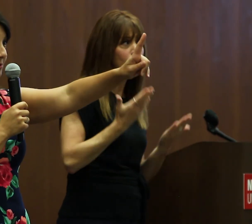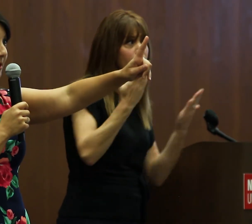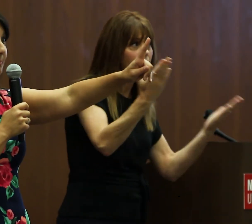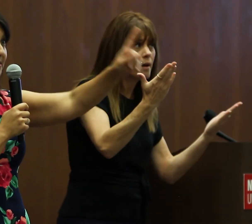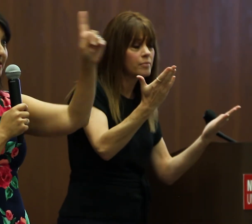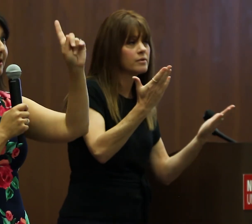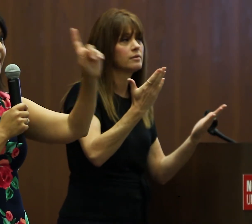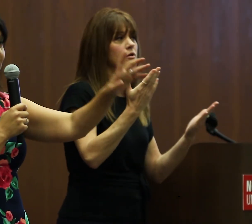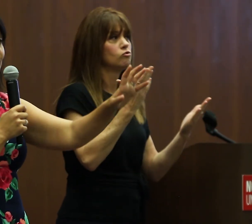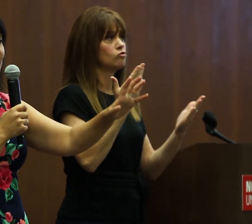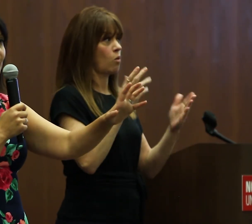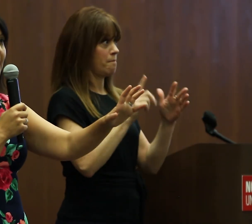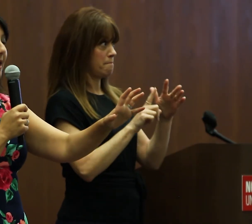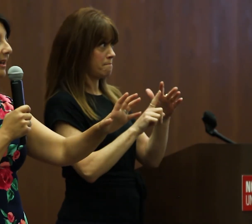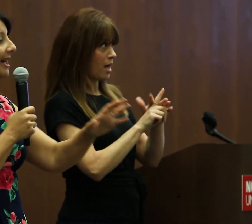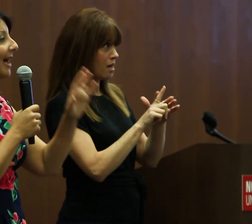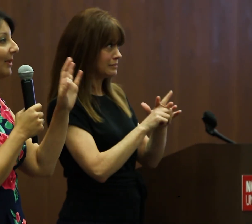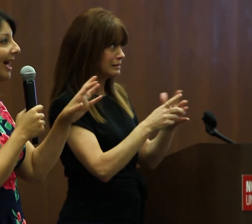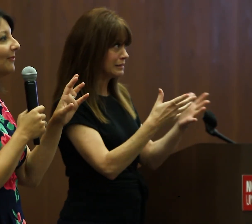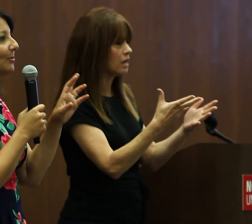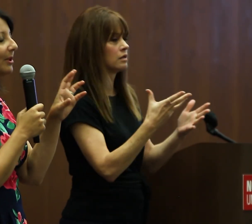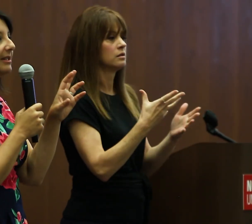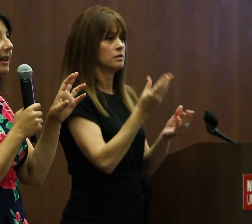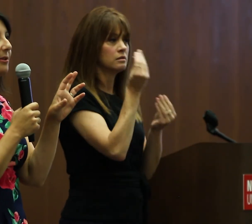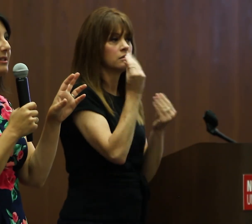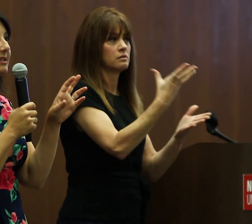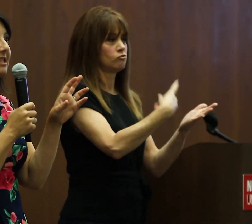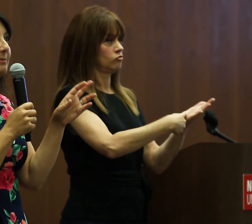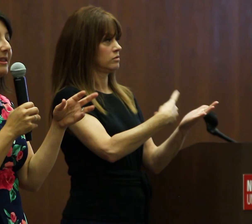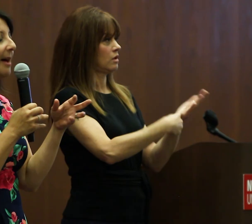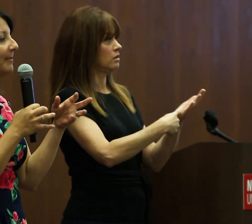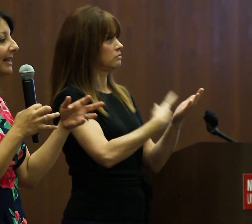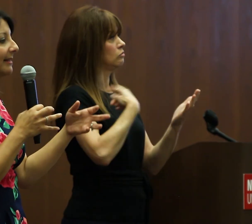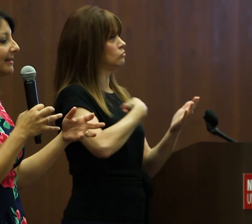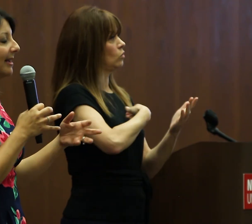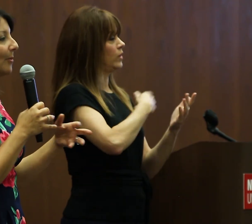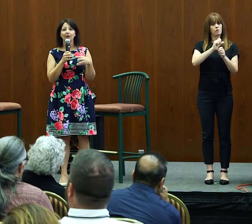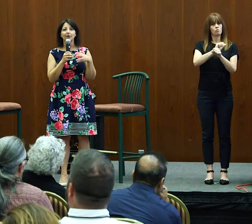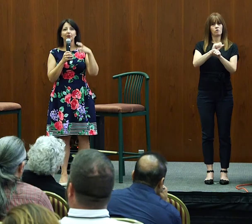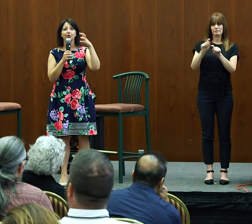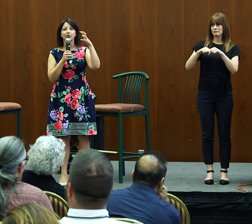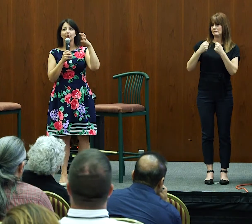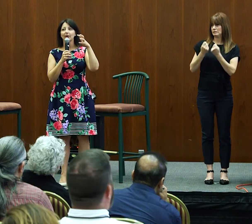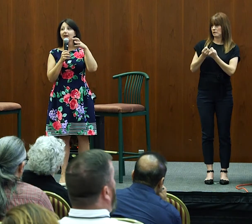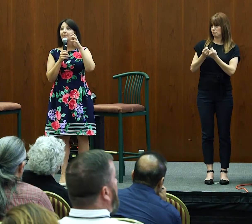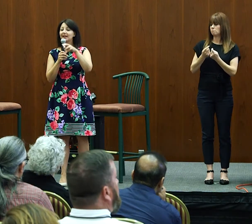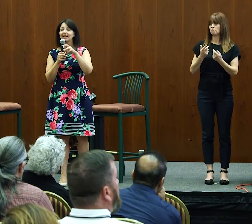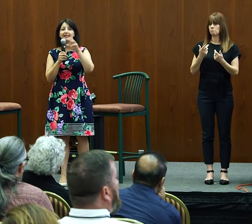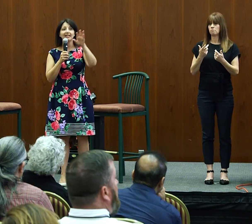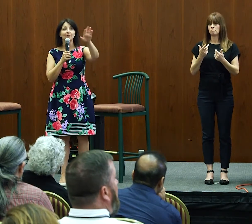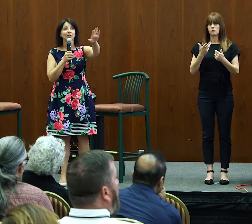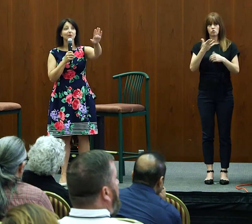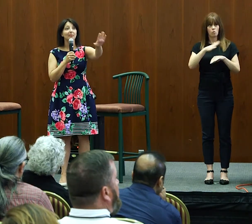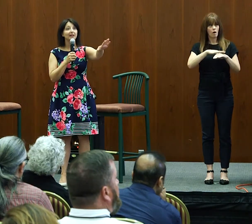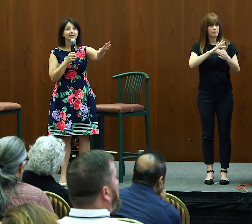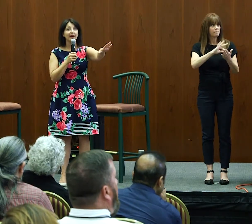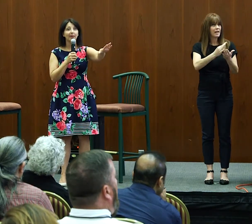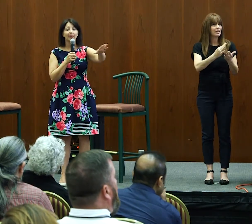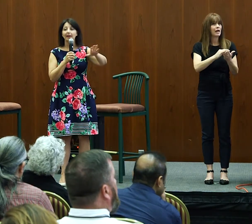those bumps as soon as we can and we have to work together as a team and that means whether you're on the Medicaid team or you're in Mental Health and